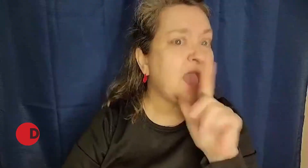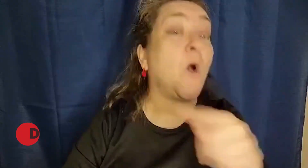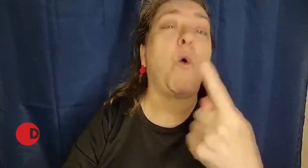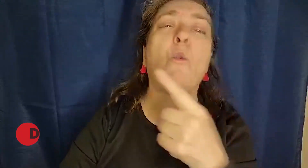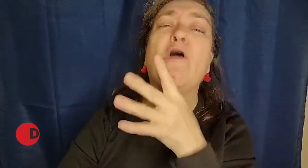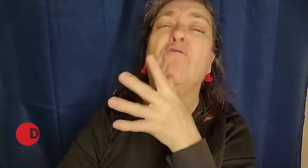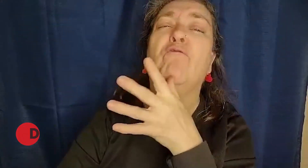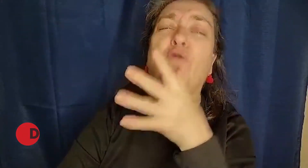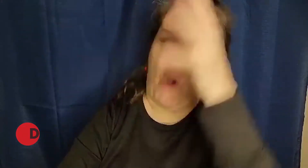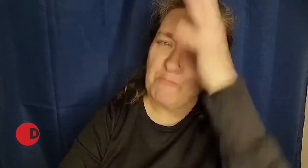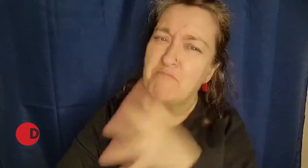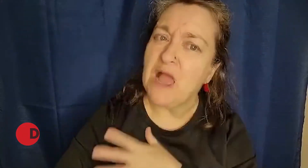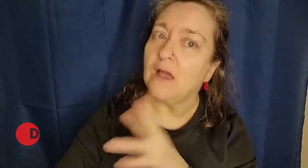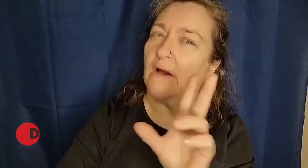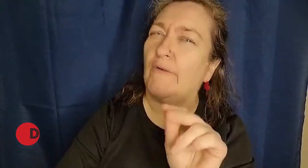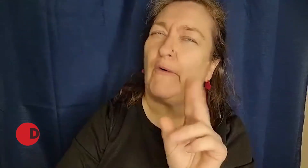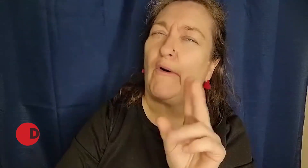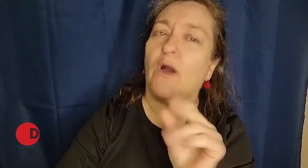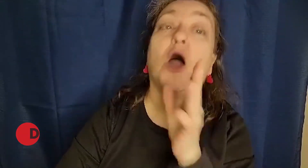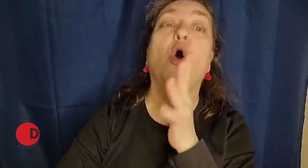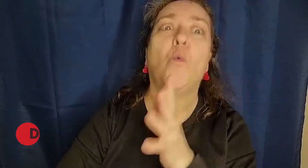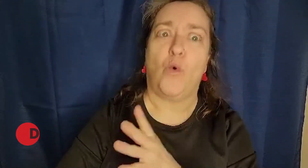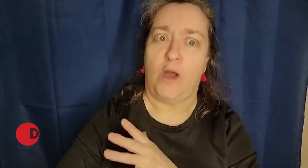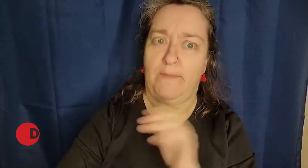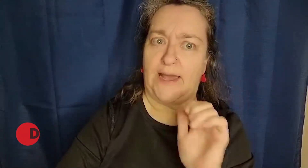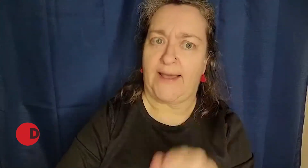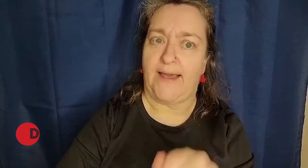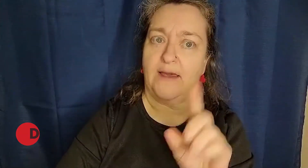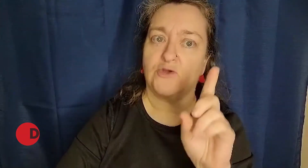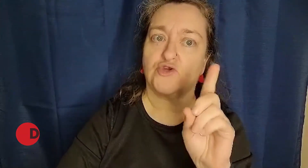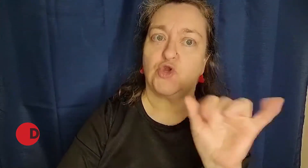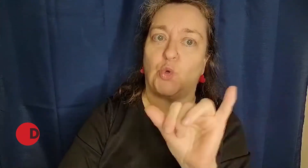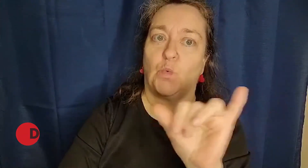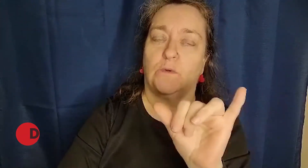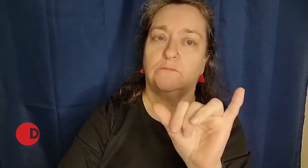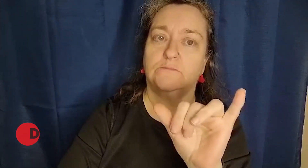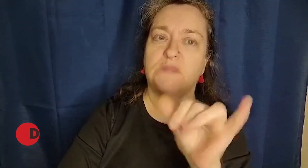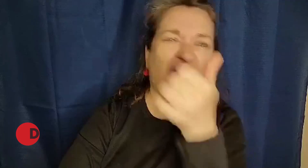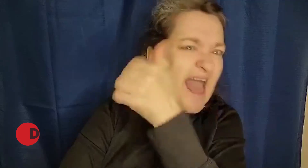This is not only for men, no. Women can apply too.